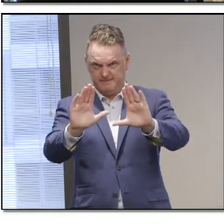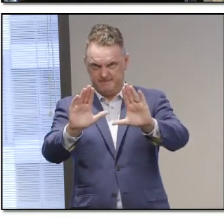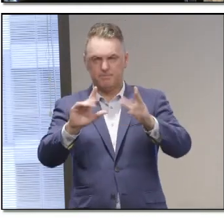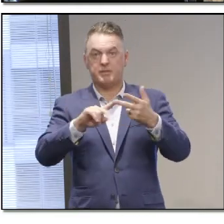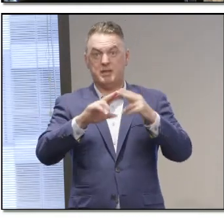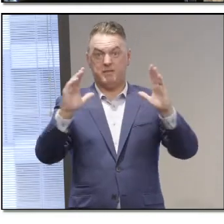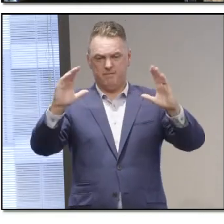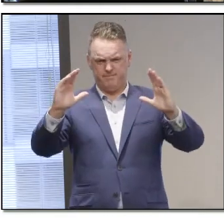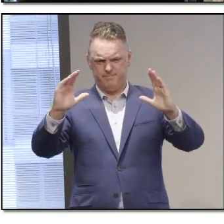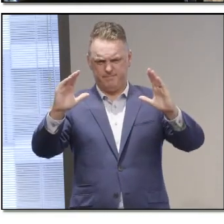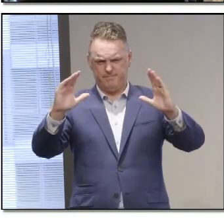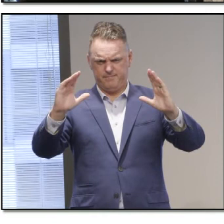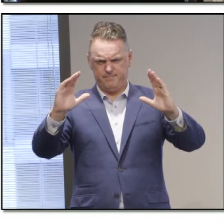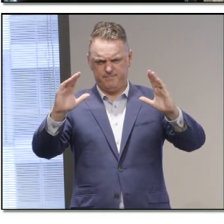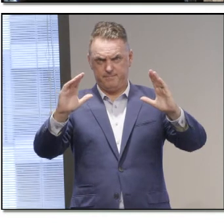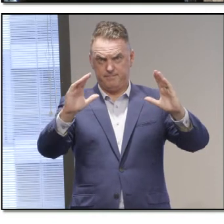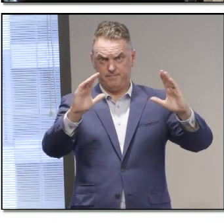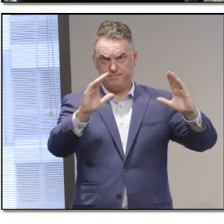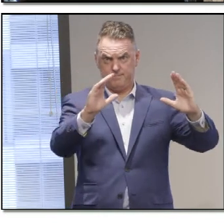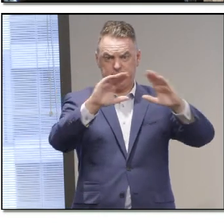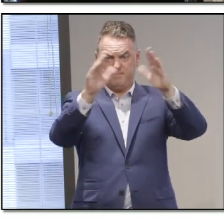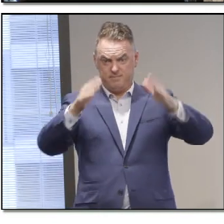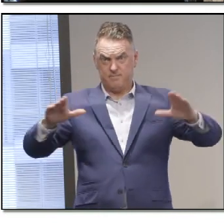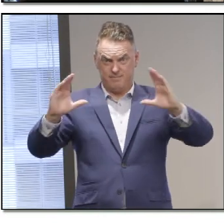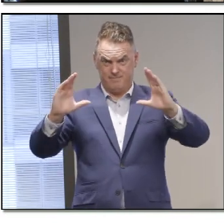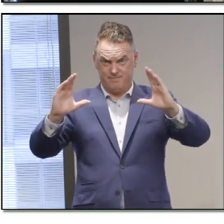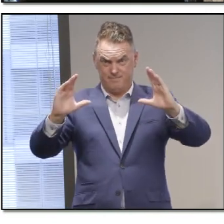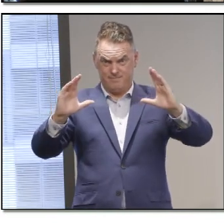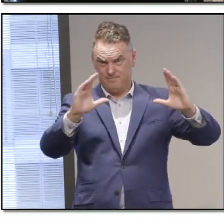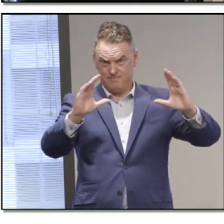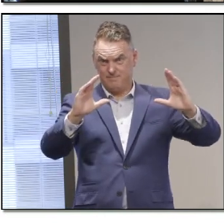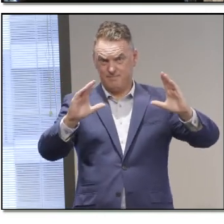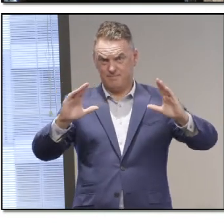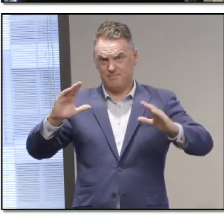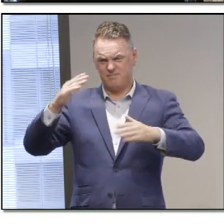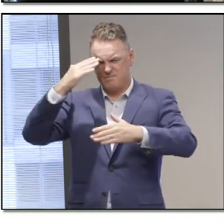five points to the left, you drop your gifted population from six million to two point four,